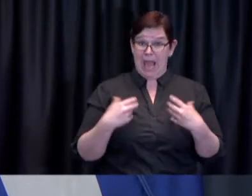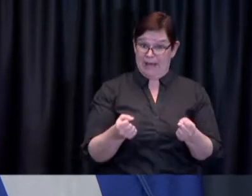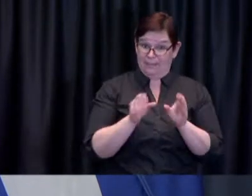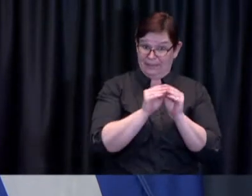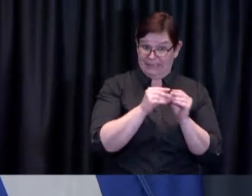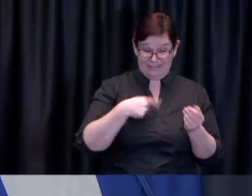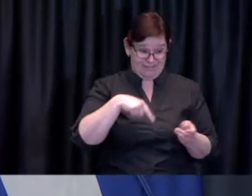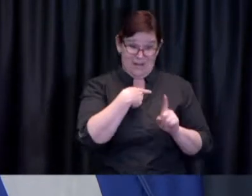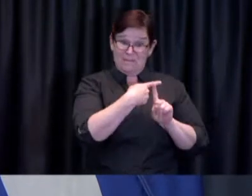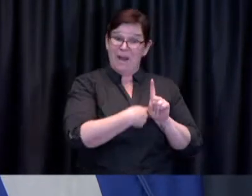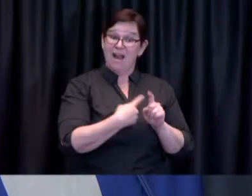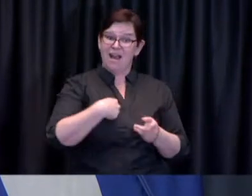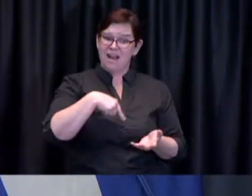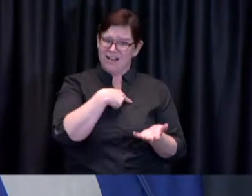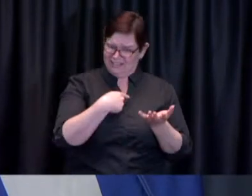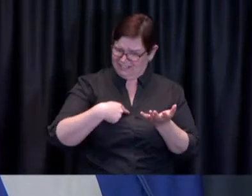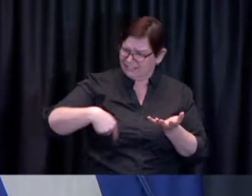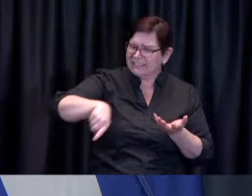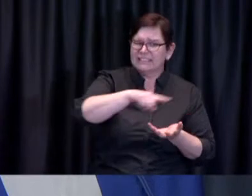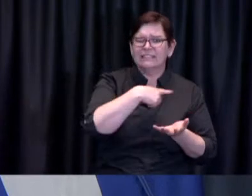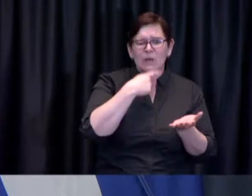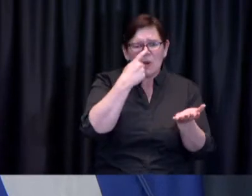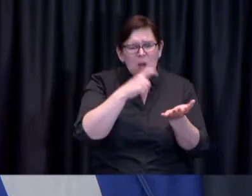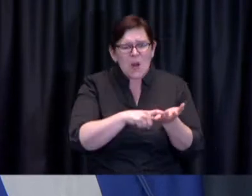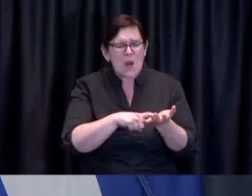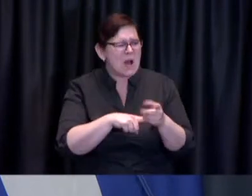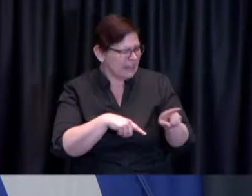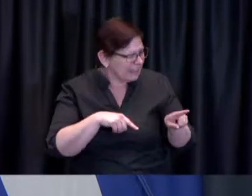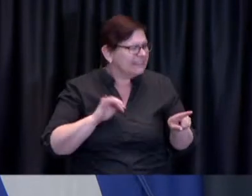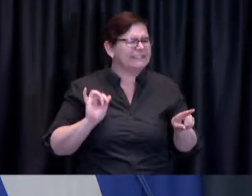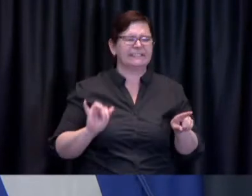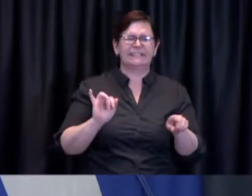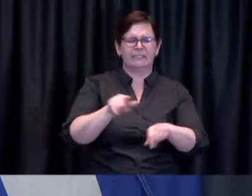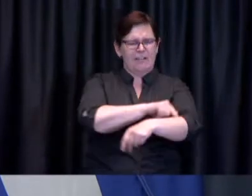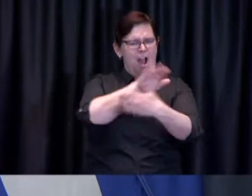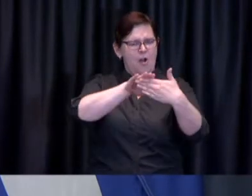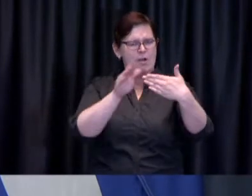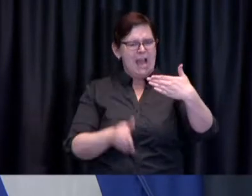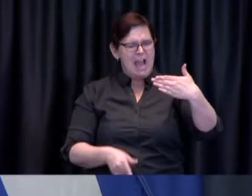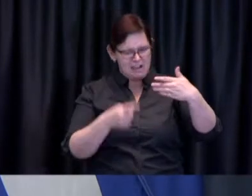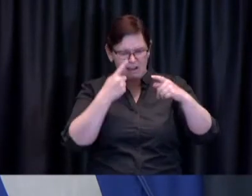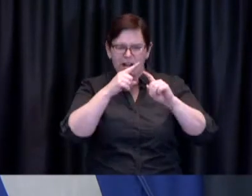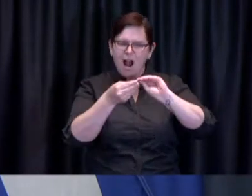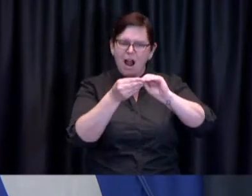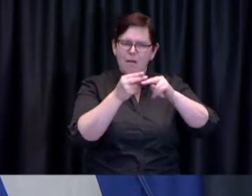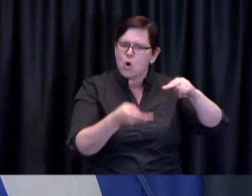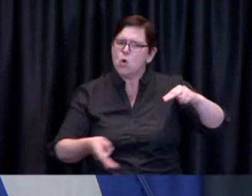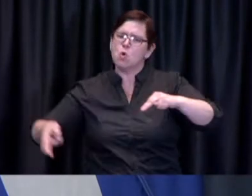every holiday weekend over the last year or so we've seen an increase in COVID infections